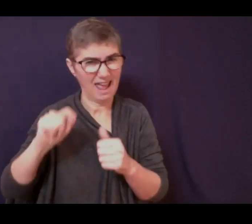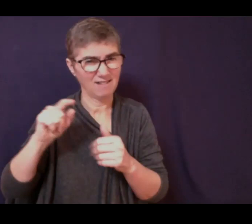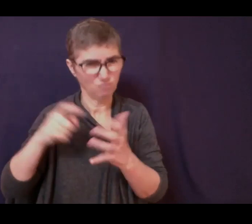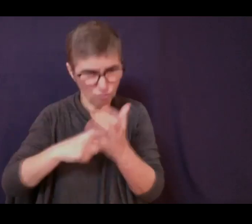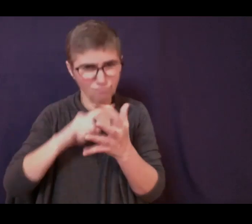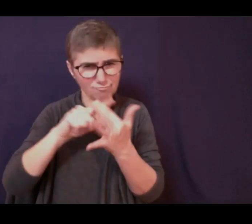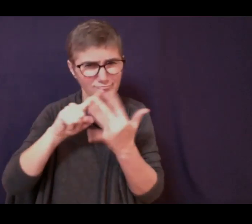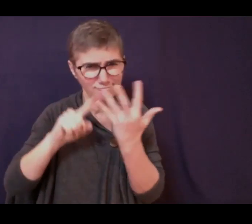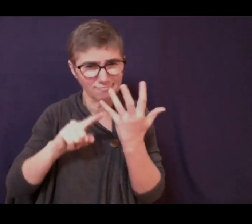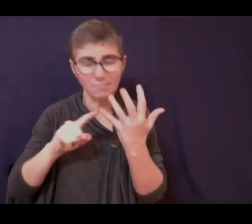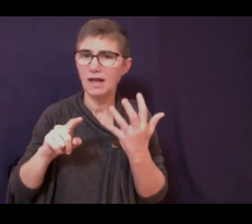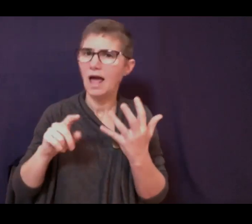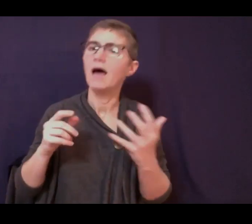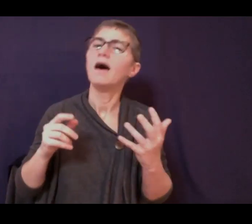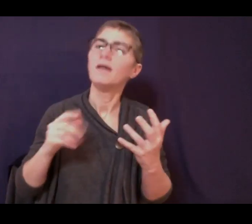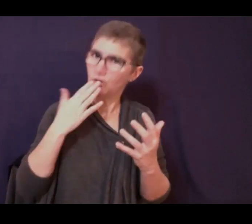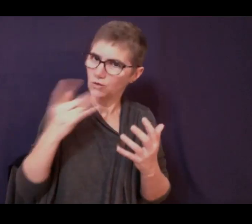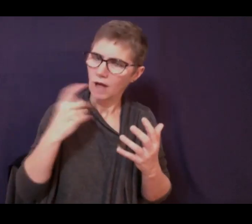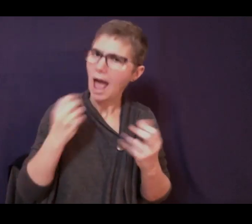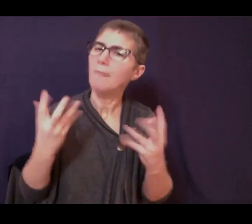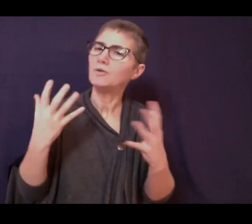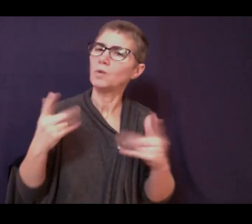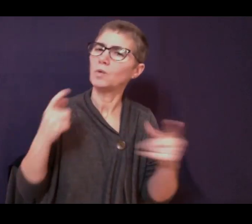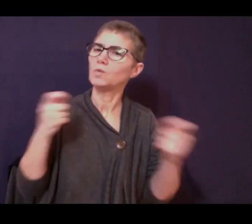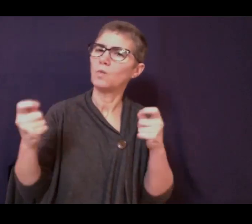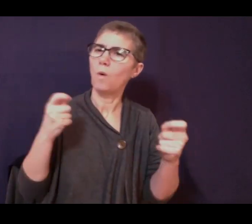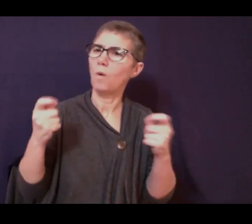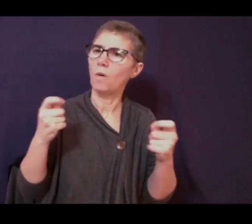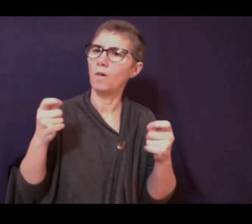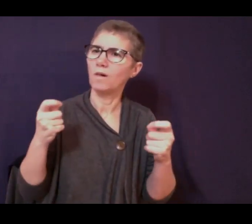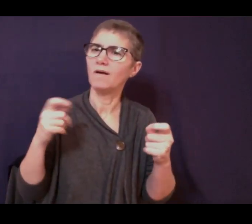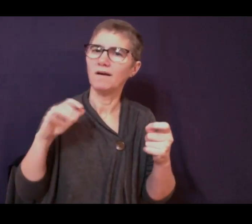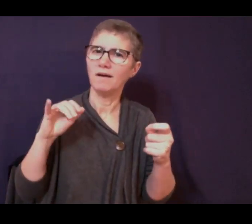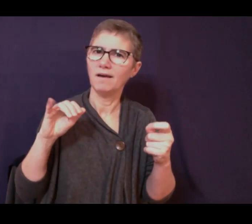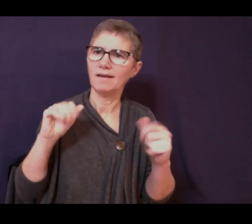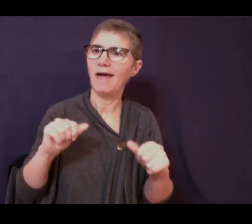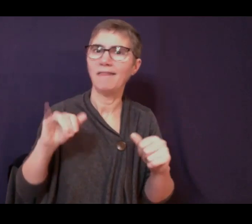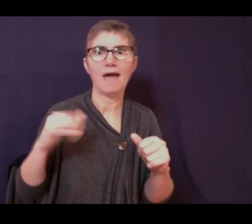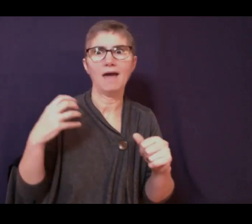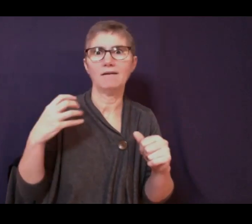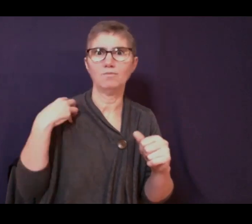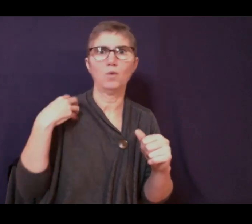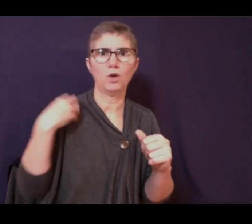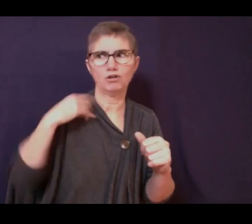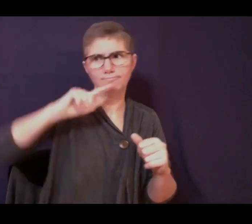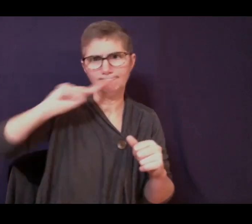how much control can the employer exert over the animal - Camille do you want to take this one?